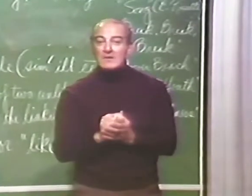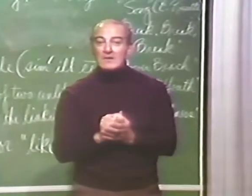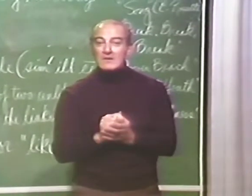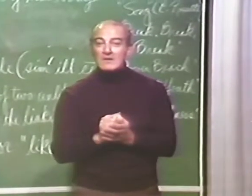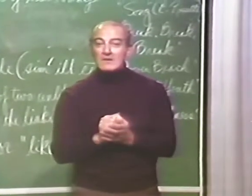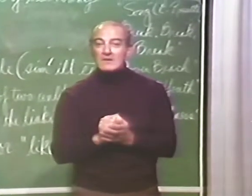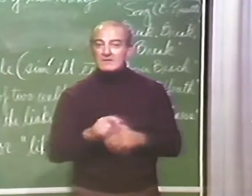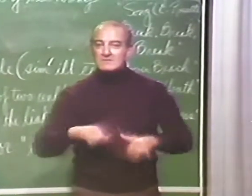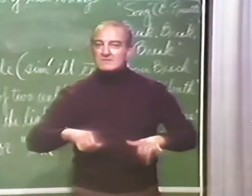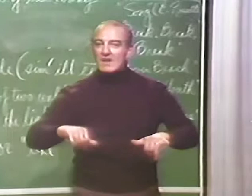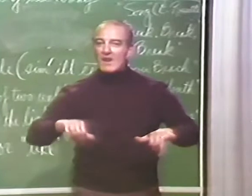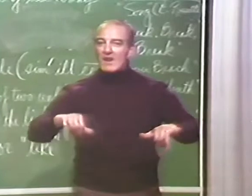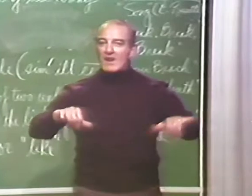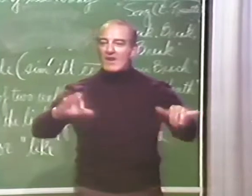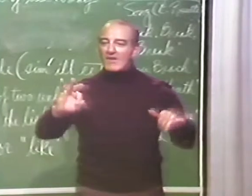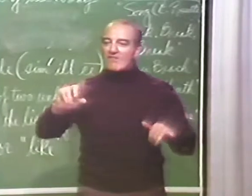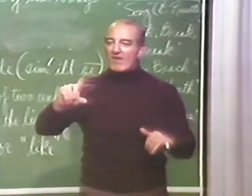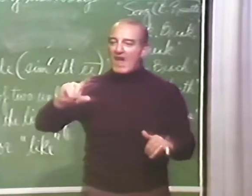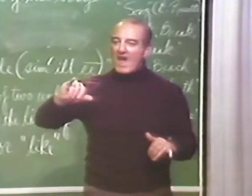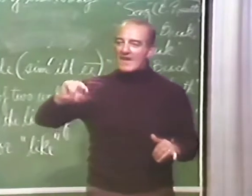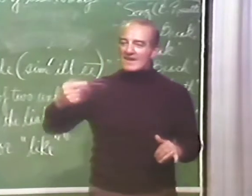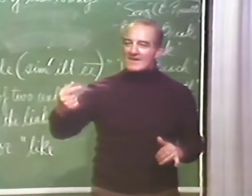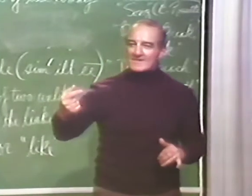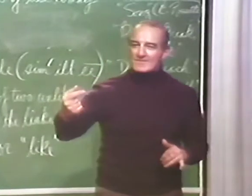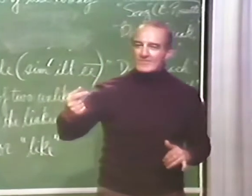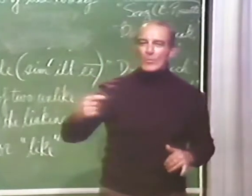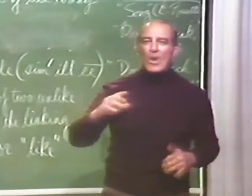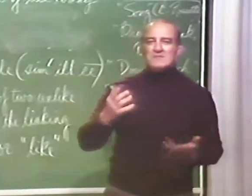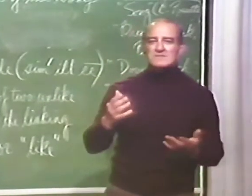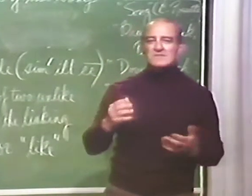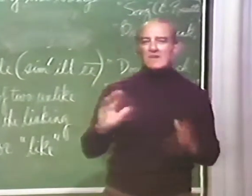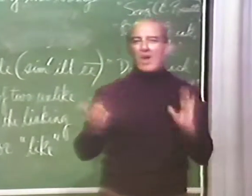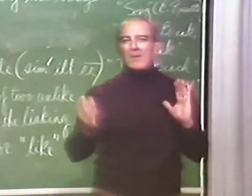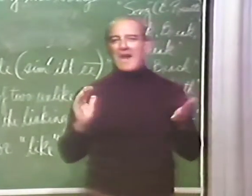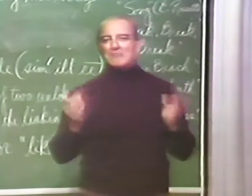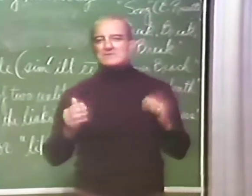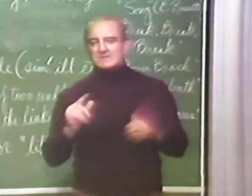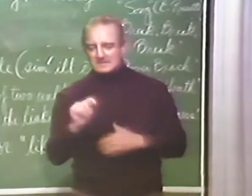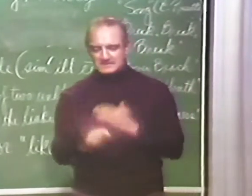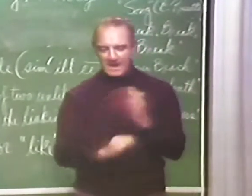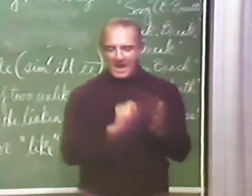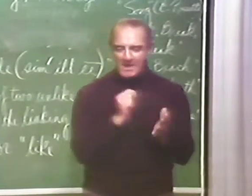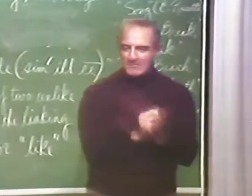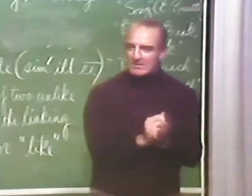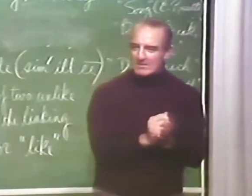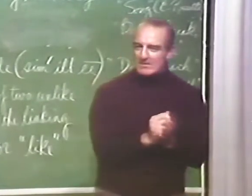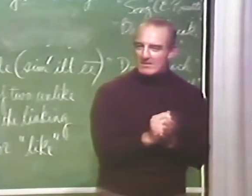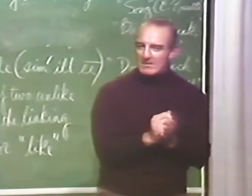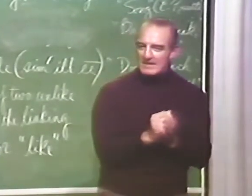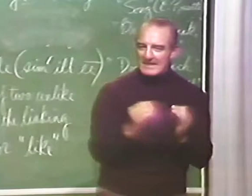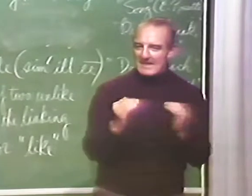"OLD TIME IS STILL A-FLYING." WHAT'S THE COMPARISON?